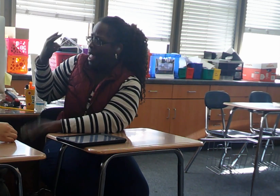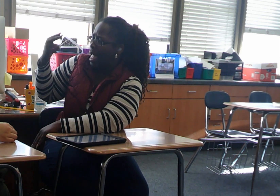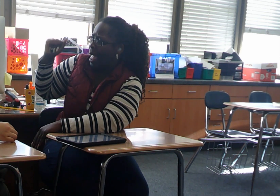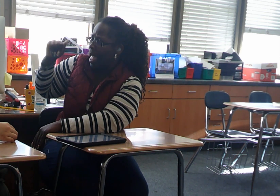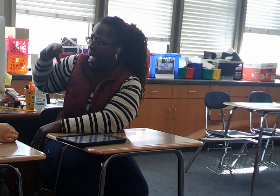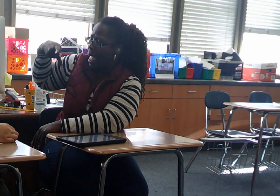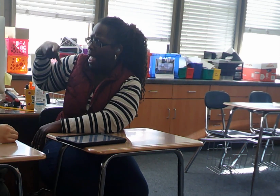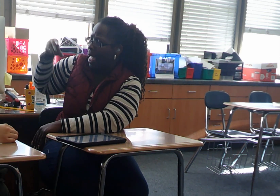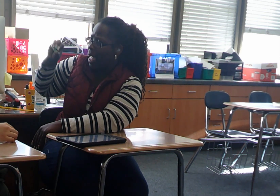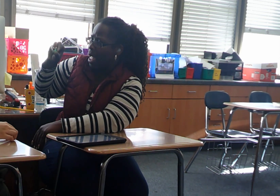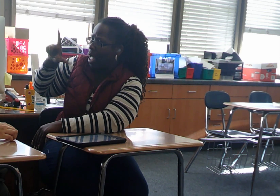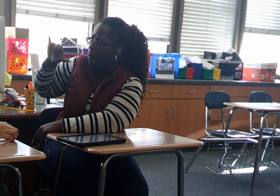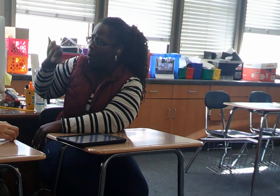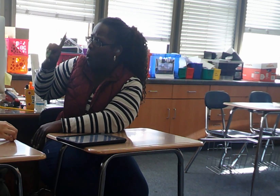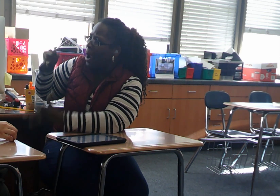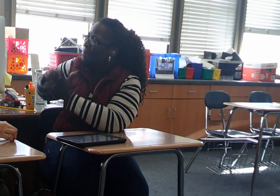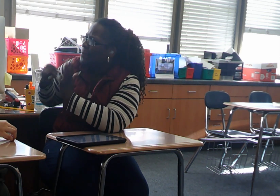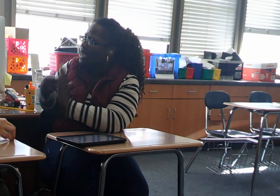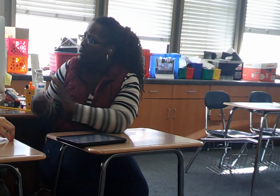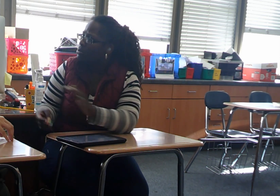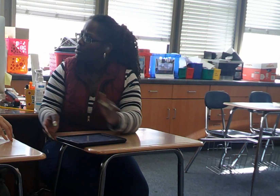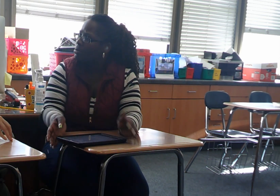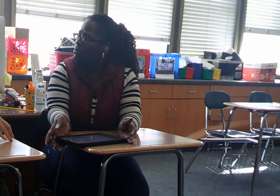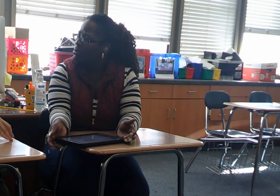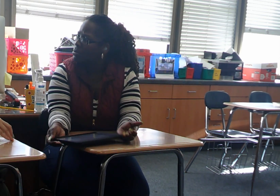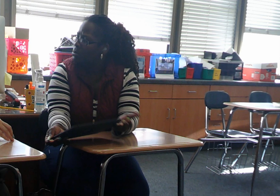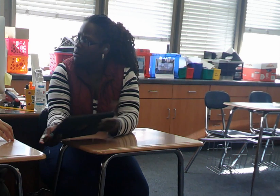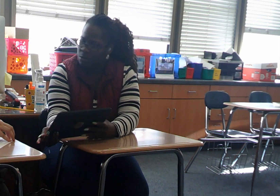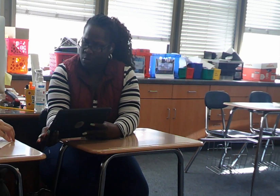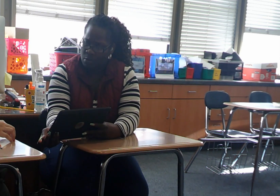Yes, but I'm asking you what haploid means.